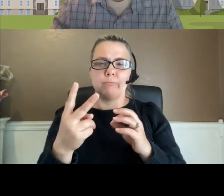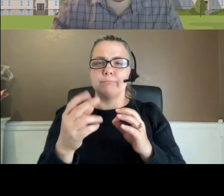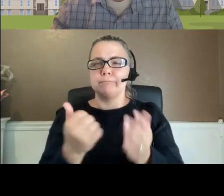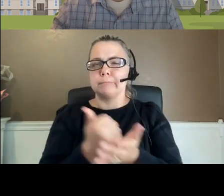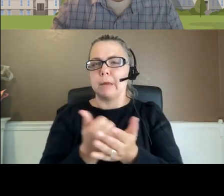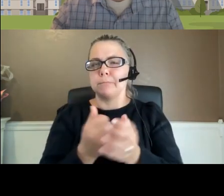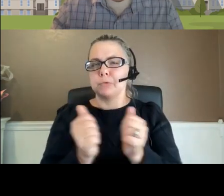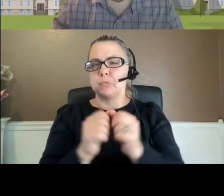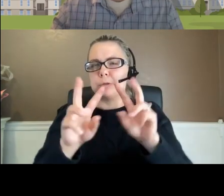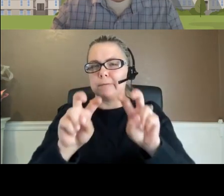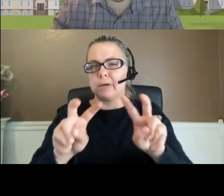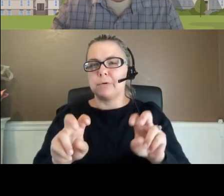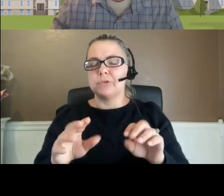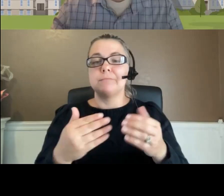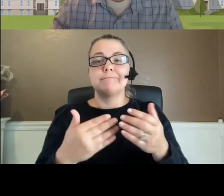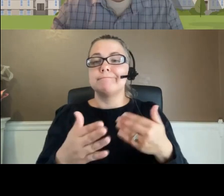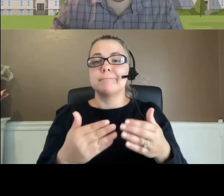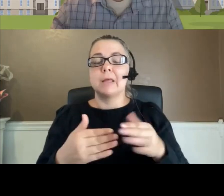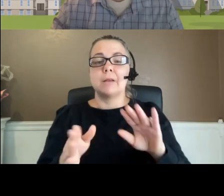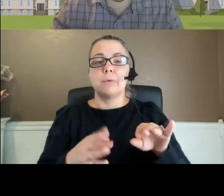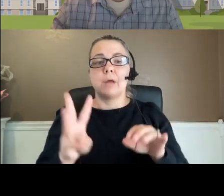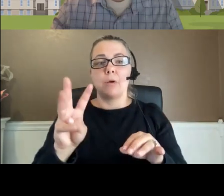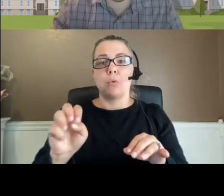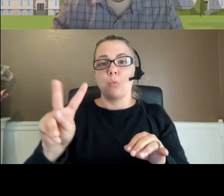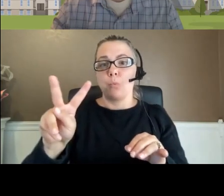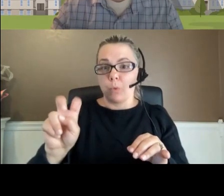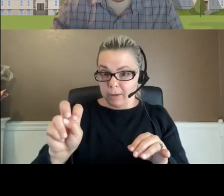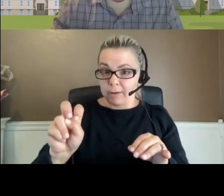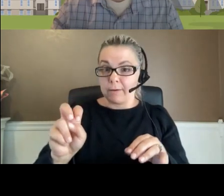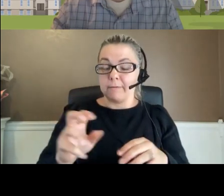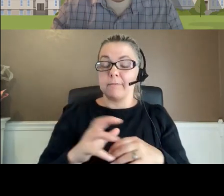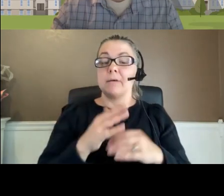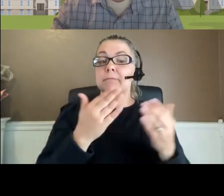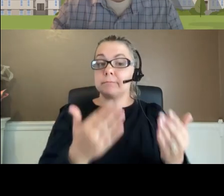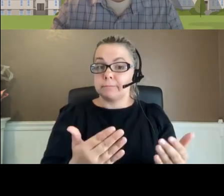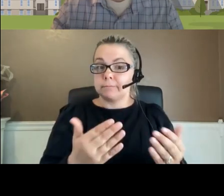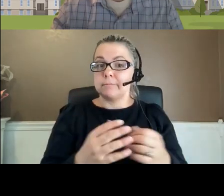as Jared mentioned there are icons that indicate images have the alt attribute of an image, an IMG